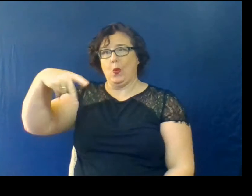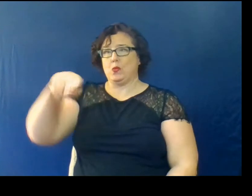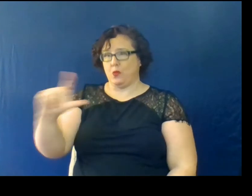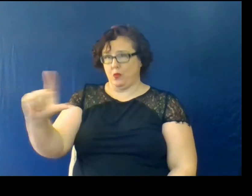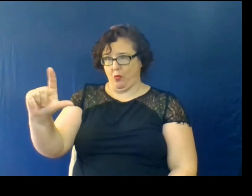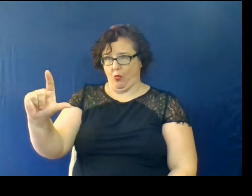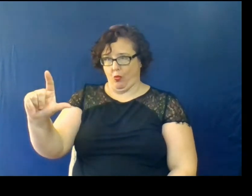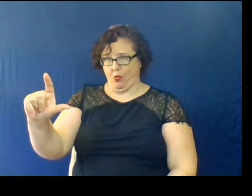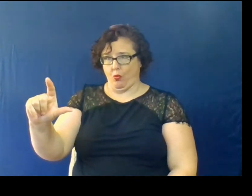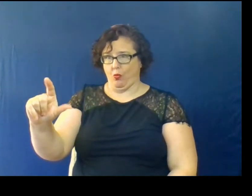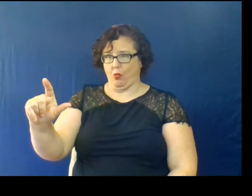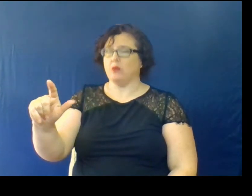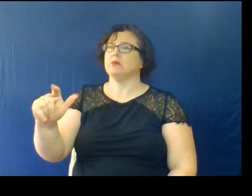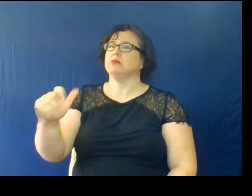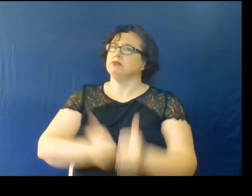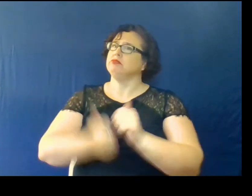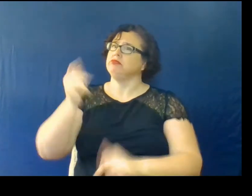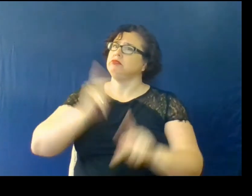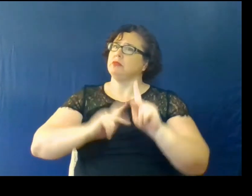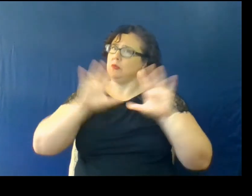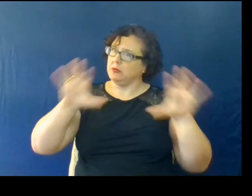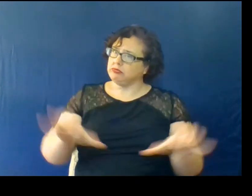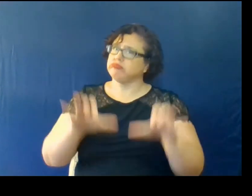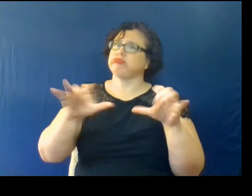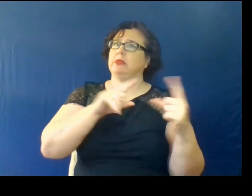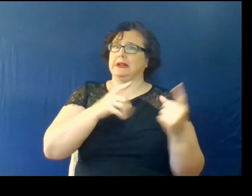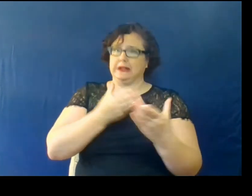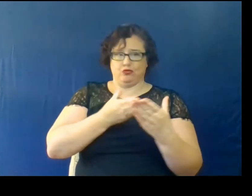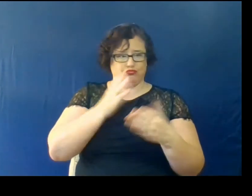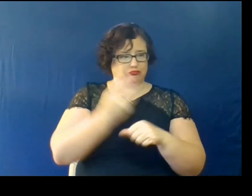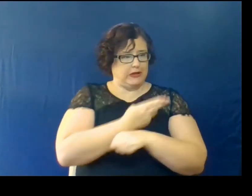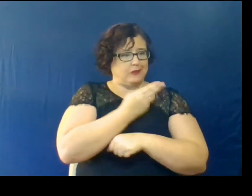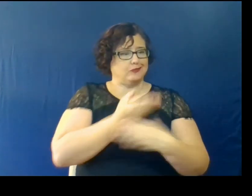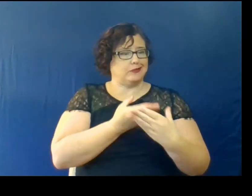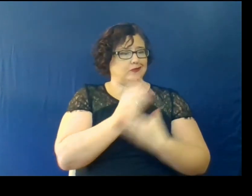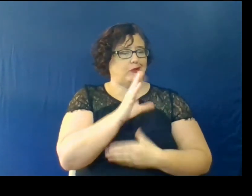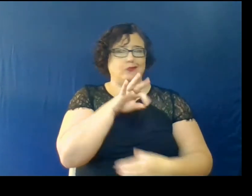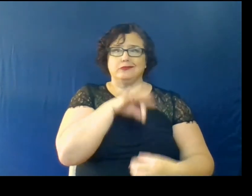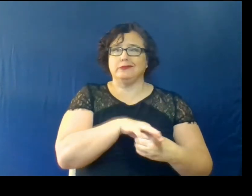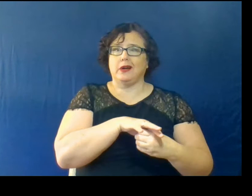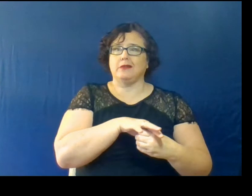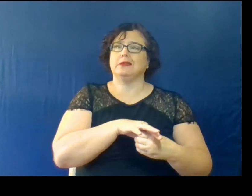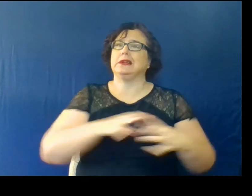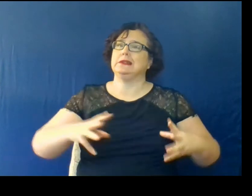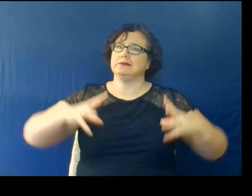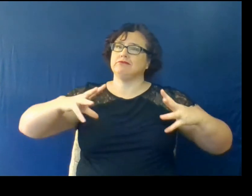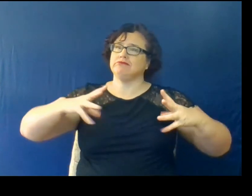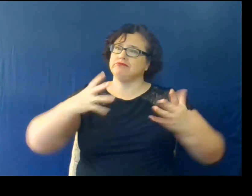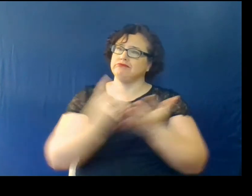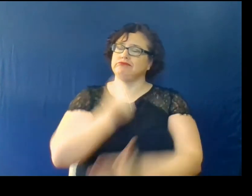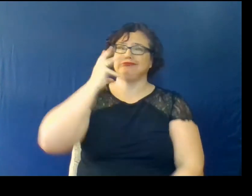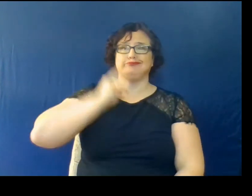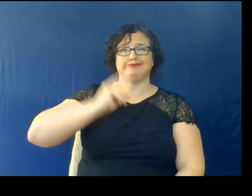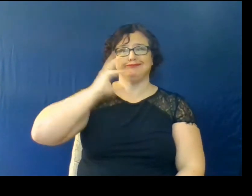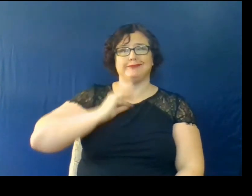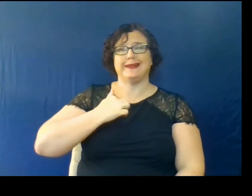everyone who exercises their right to vote gets to experience. And I've always looked forward to that